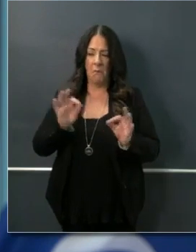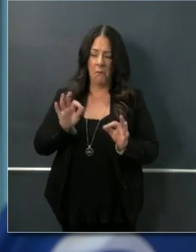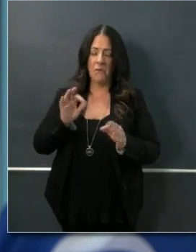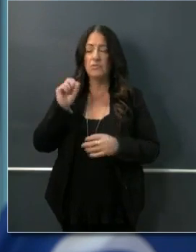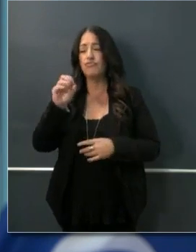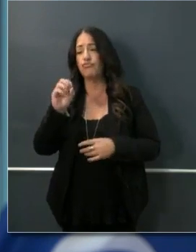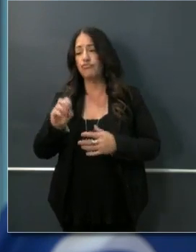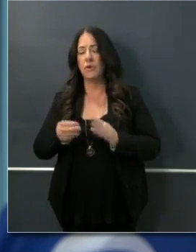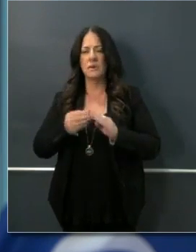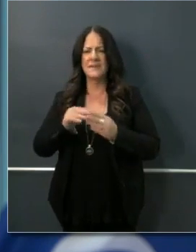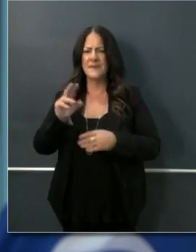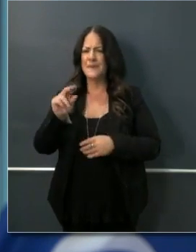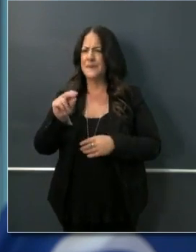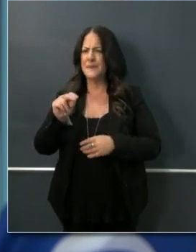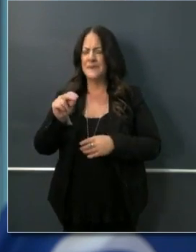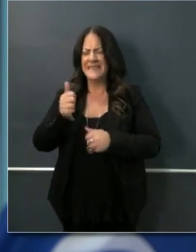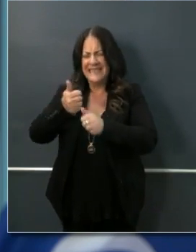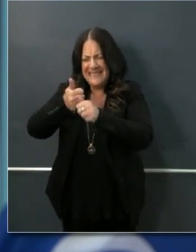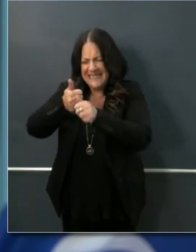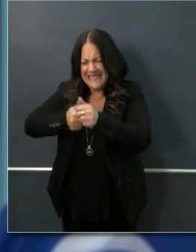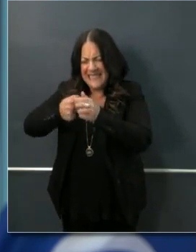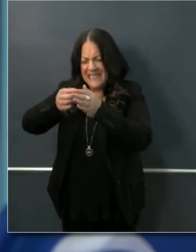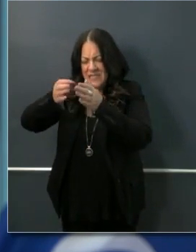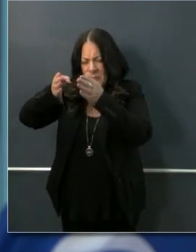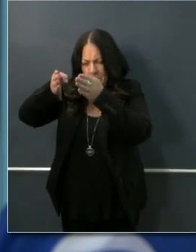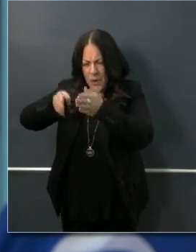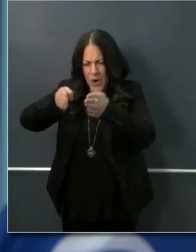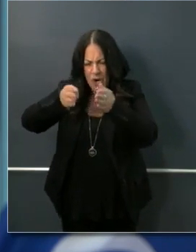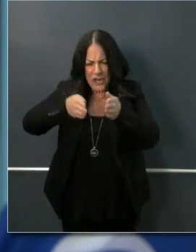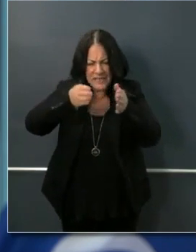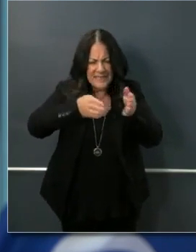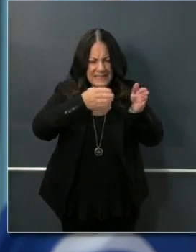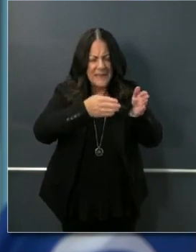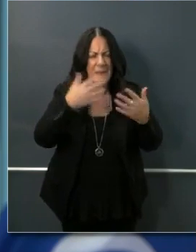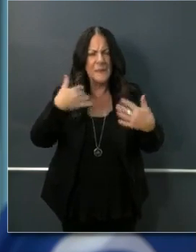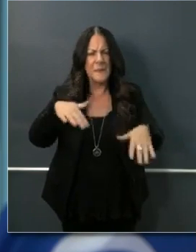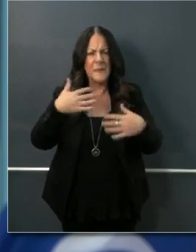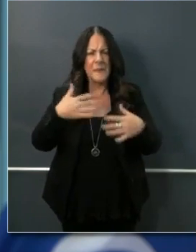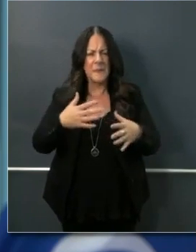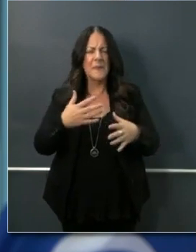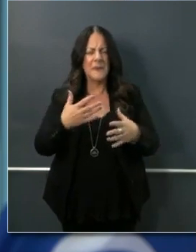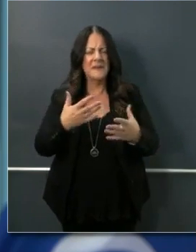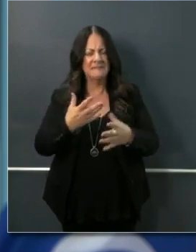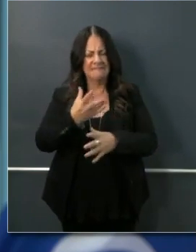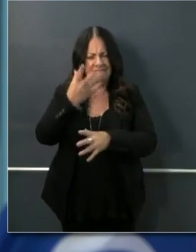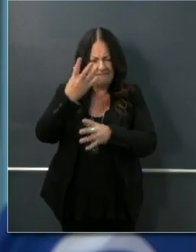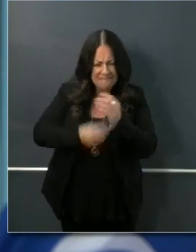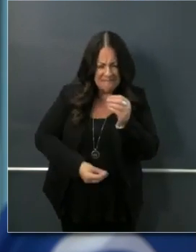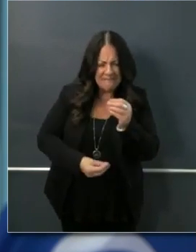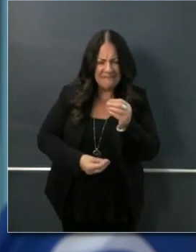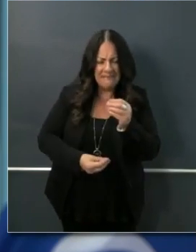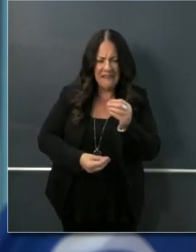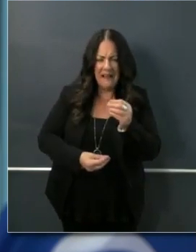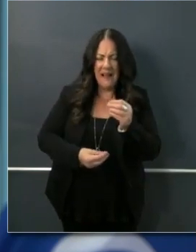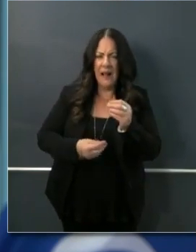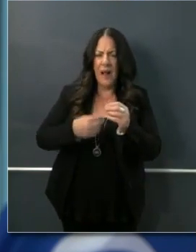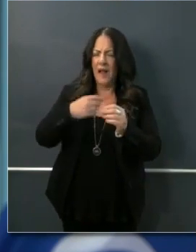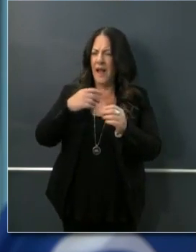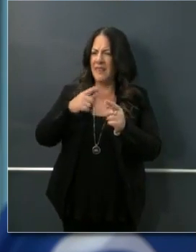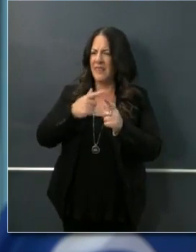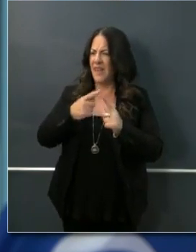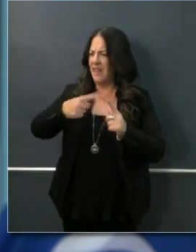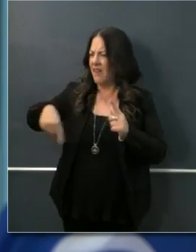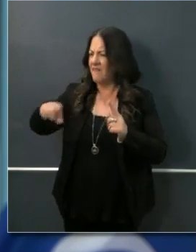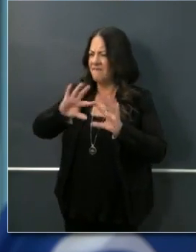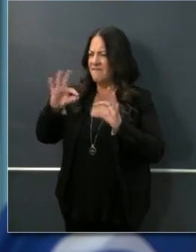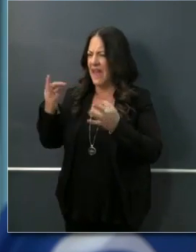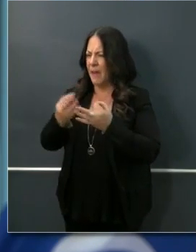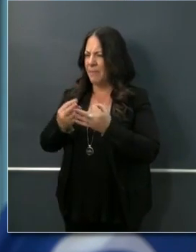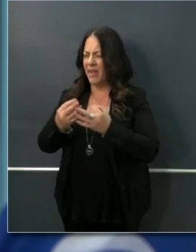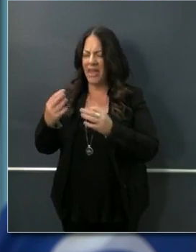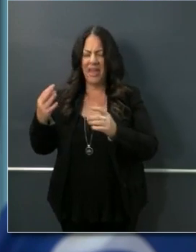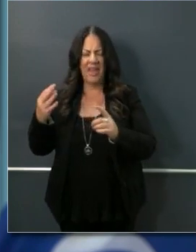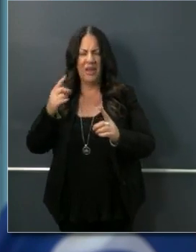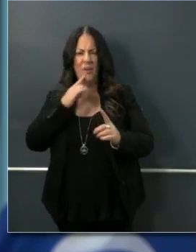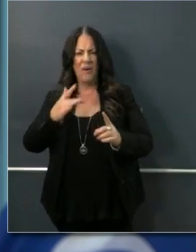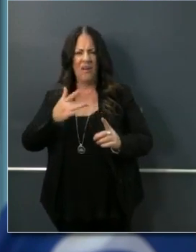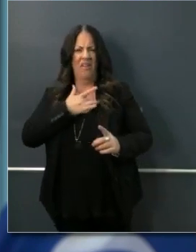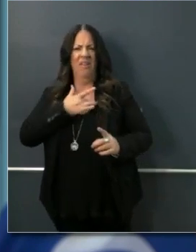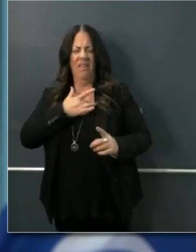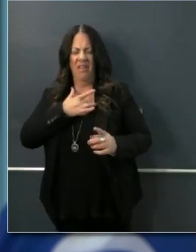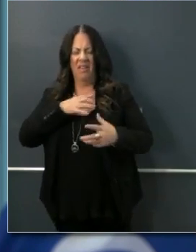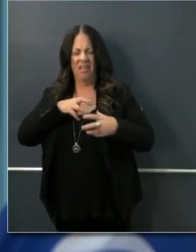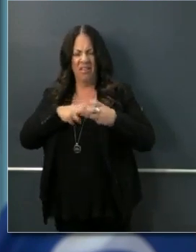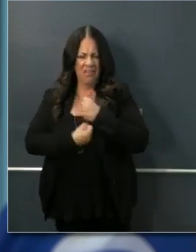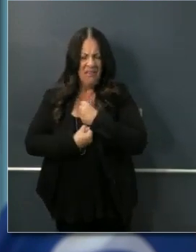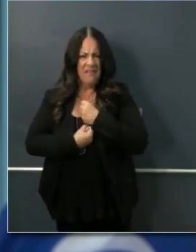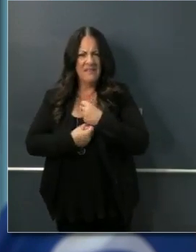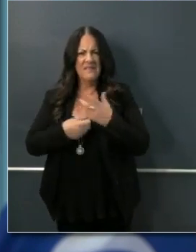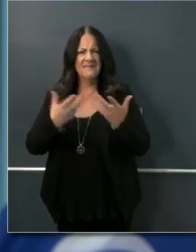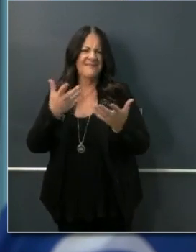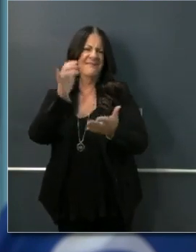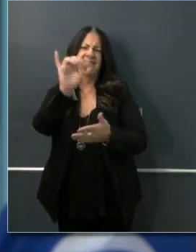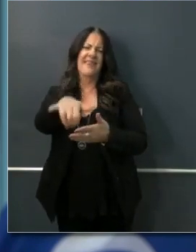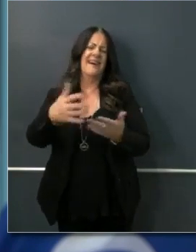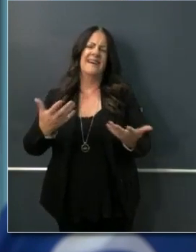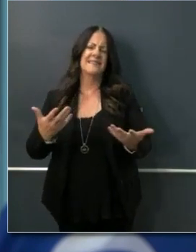I DON’T SAY THAT EXCEPT IN ANY WAY SHAPE OR FORM TO DO JUSTICE TO THOSE INDIVIDUALS EACH ONE OF THOSE NUMBERS REPRESENTS FAMILY REPRESENTS A LIFE LOST AND A JOURNEY THAT THEIR FAMILIES WILL